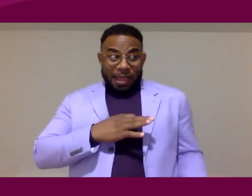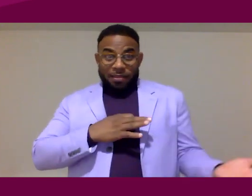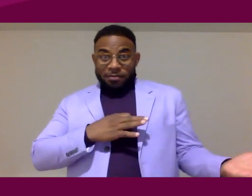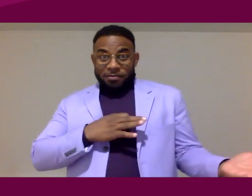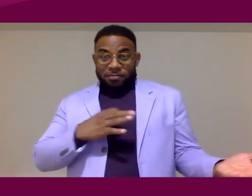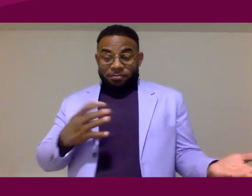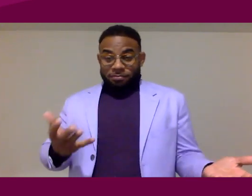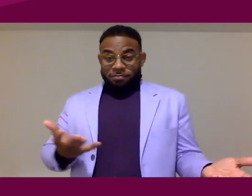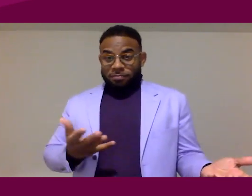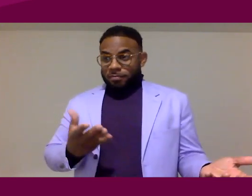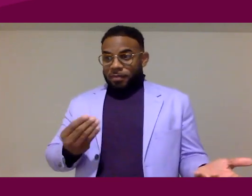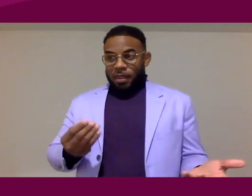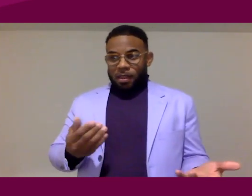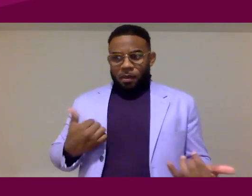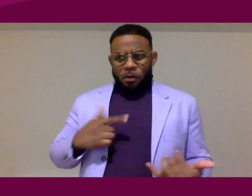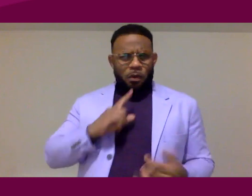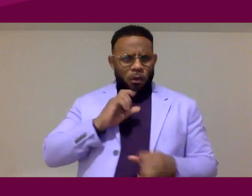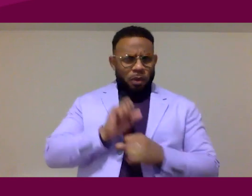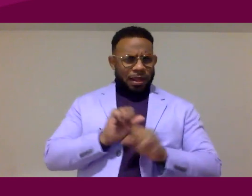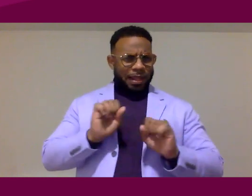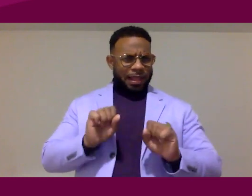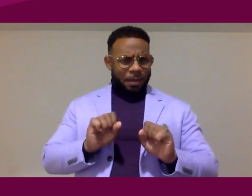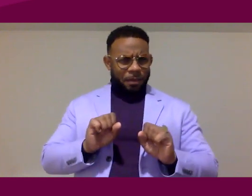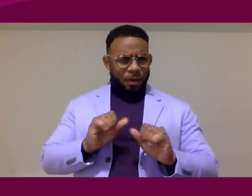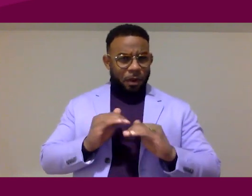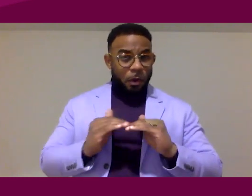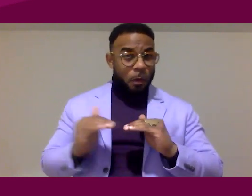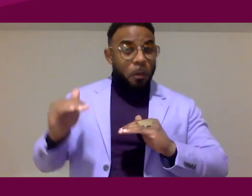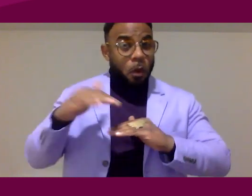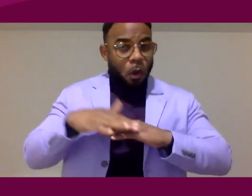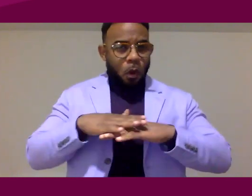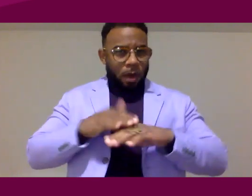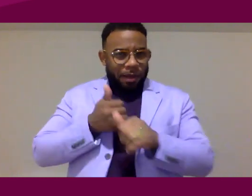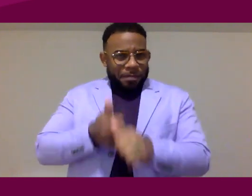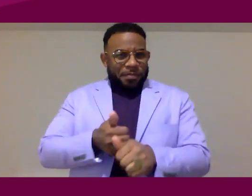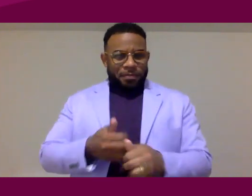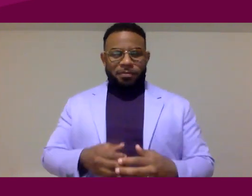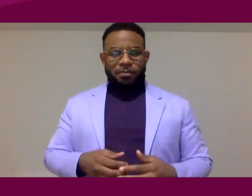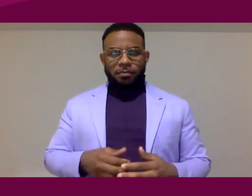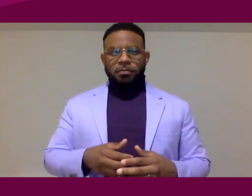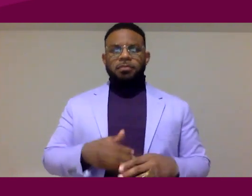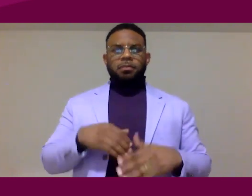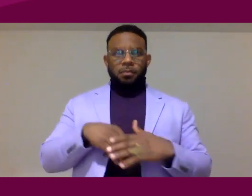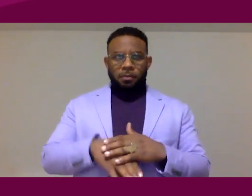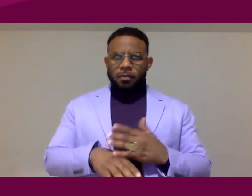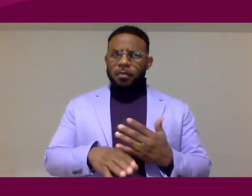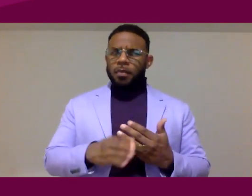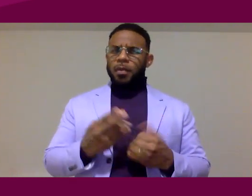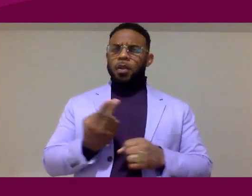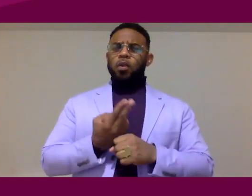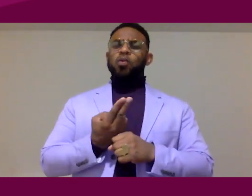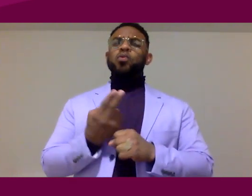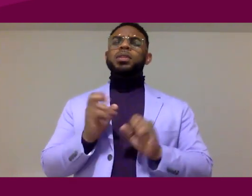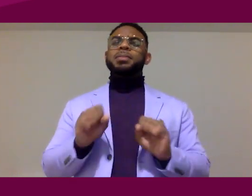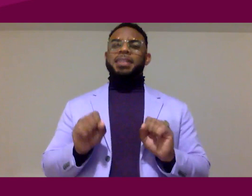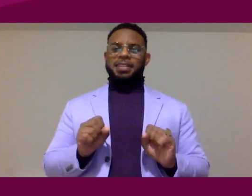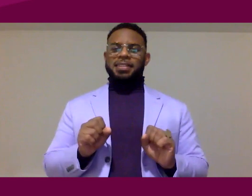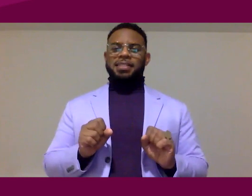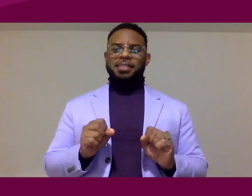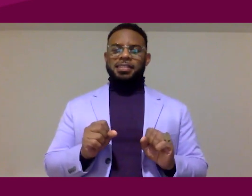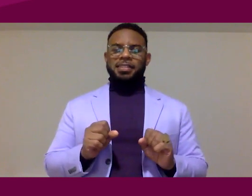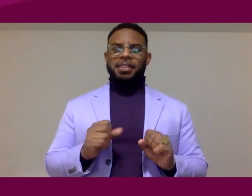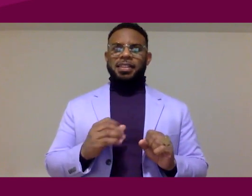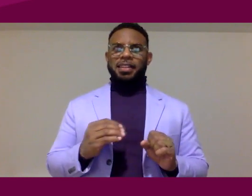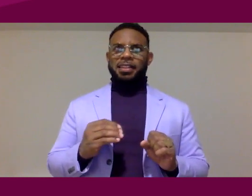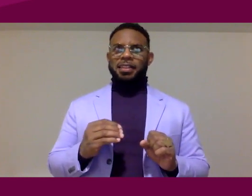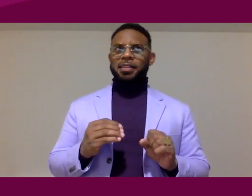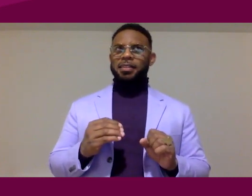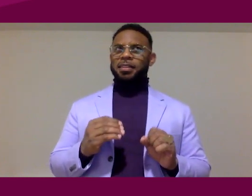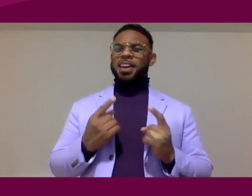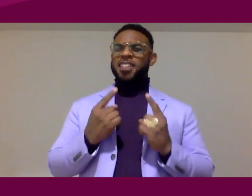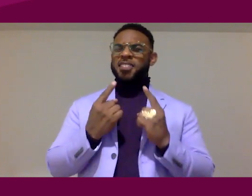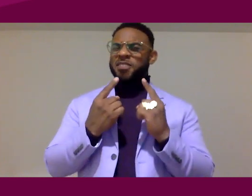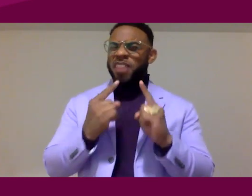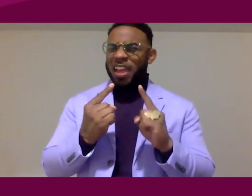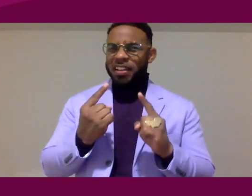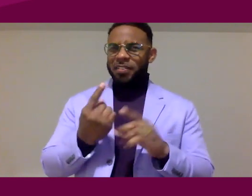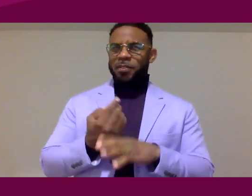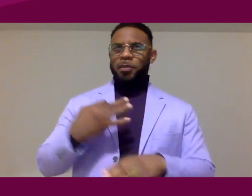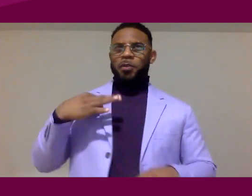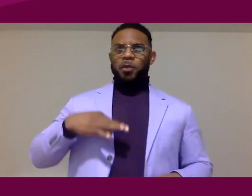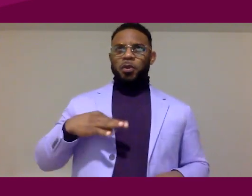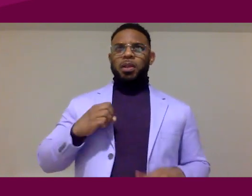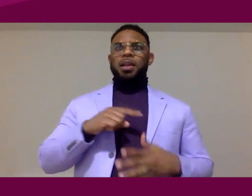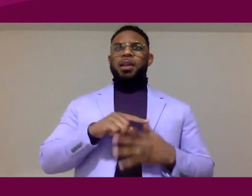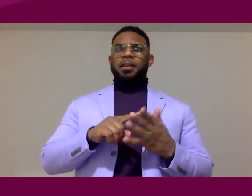And we were really able to go beyond compliance into usability and effective use of these